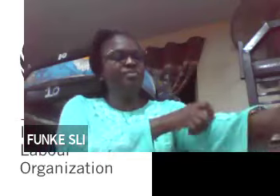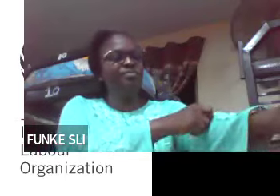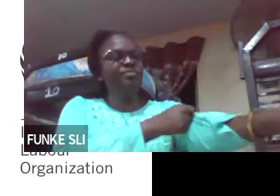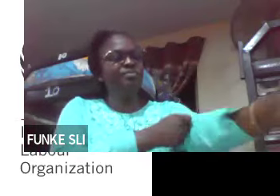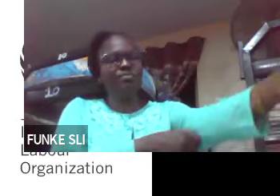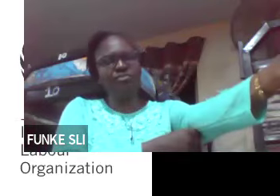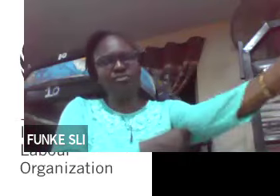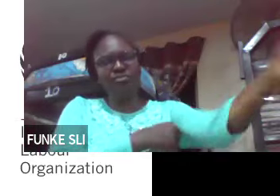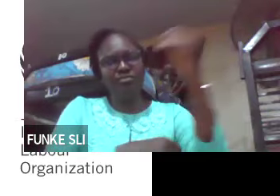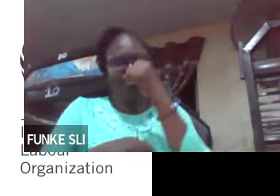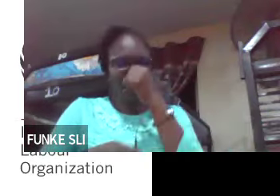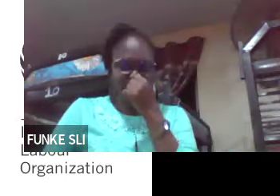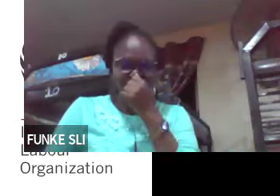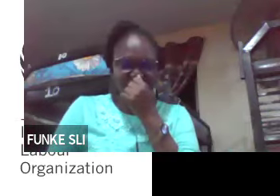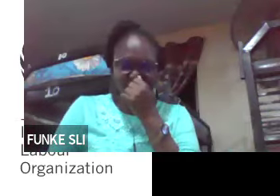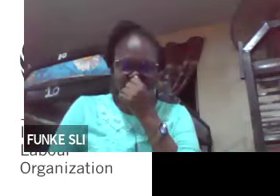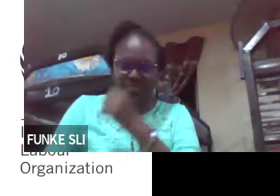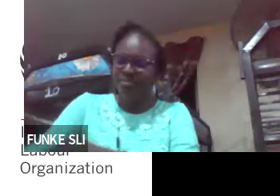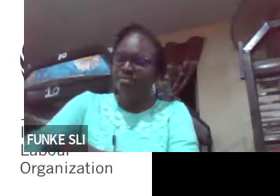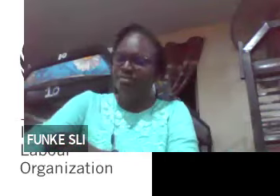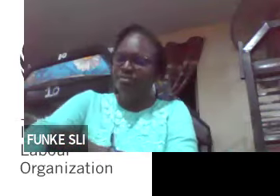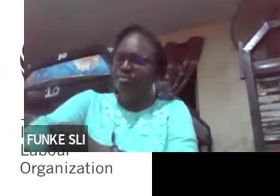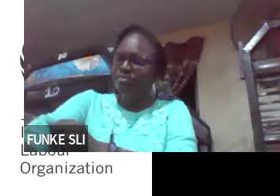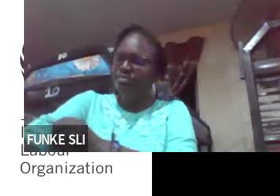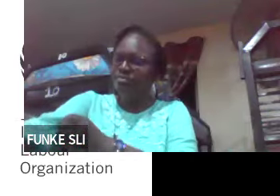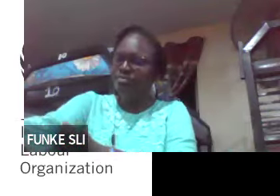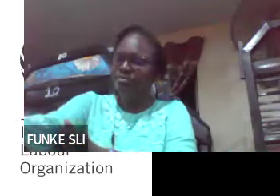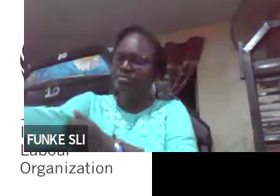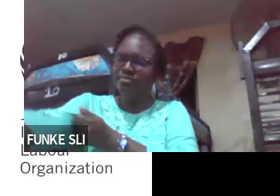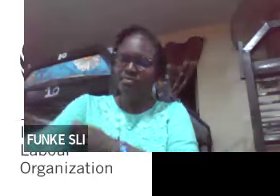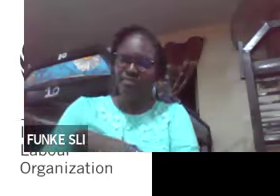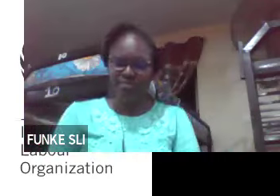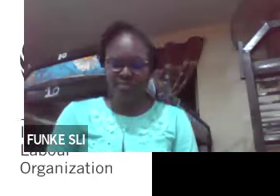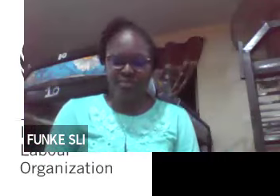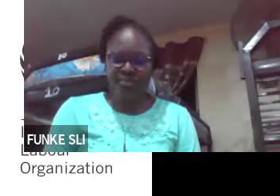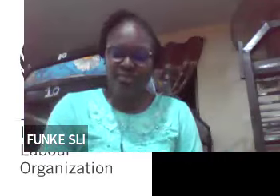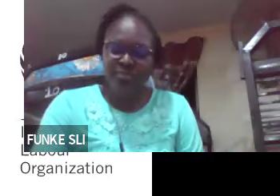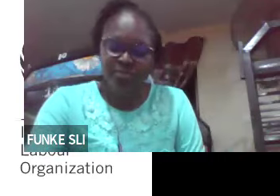sola bakre: Victor! sola bakre: Let us build your capacity immediately. joy: Okay, ma'am.